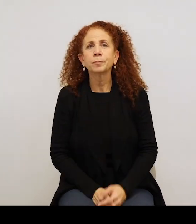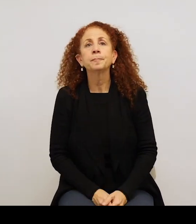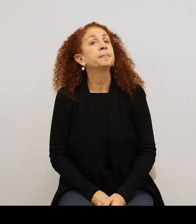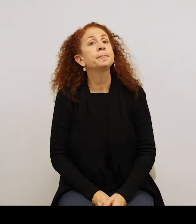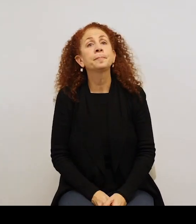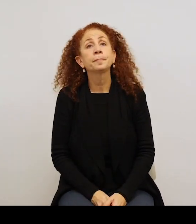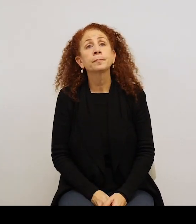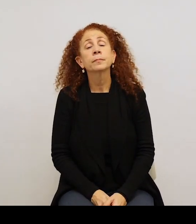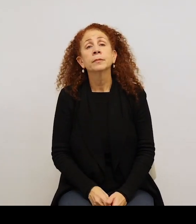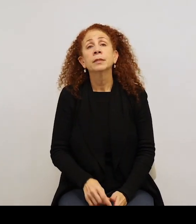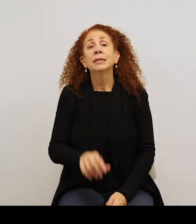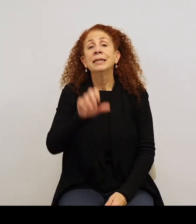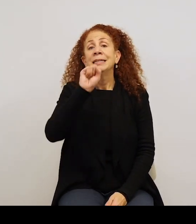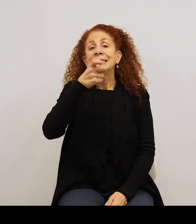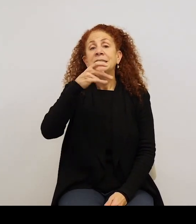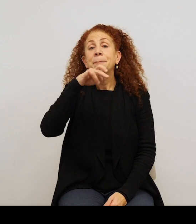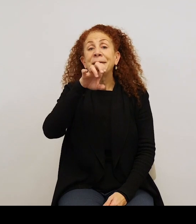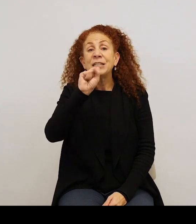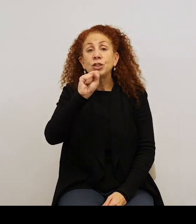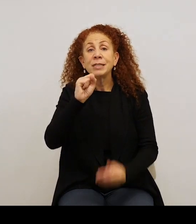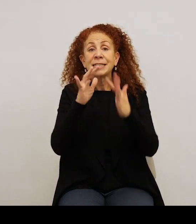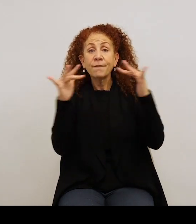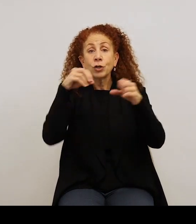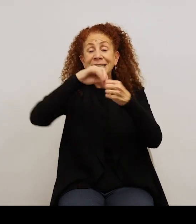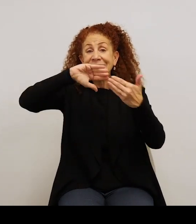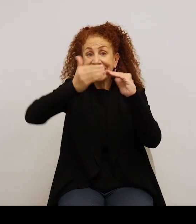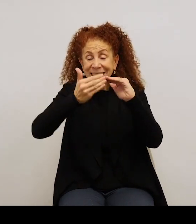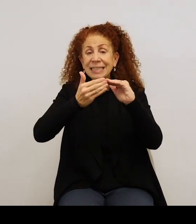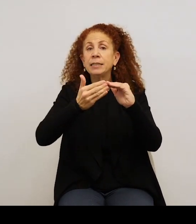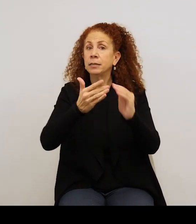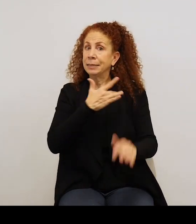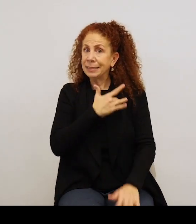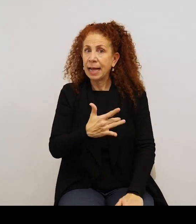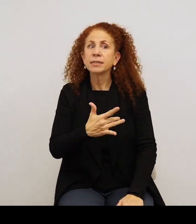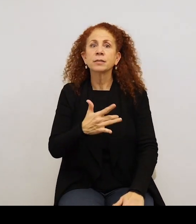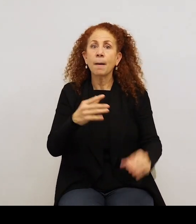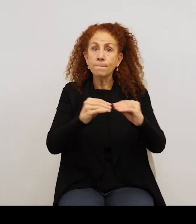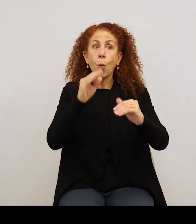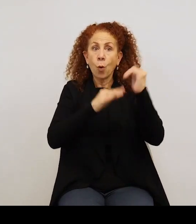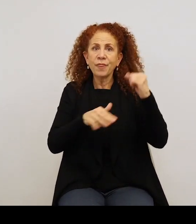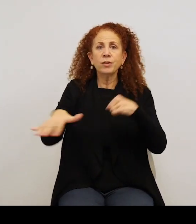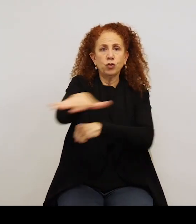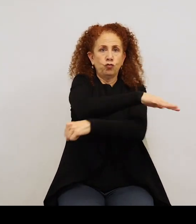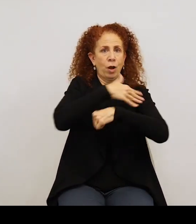The species diversity in cities is often greater than in the surrounding countryside